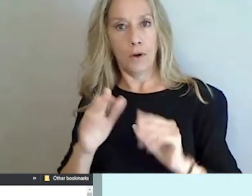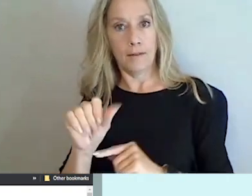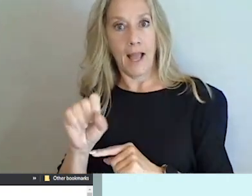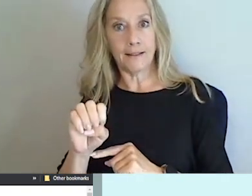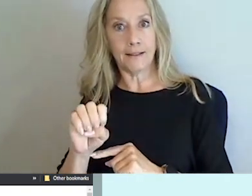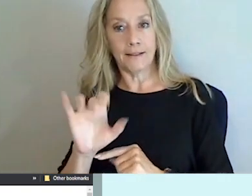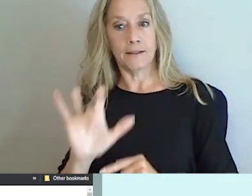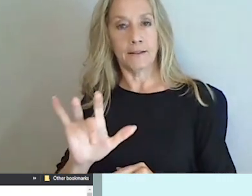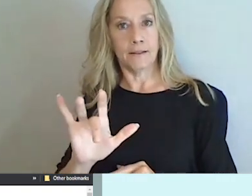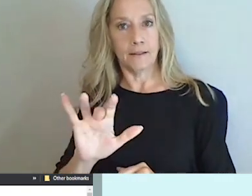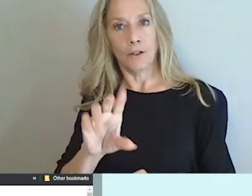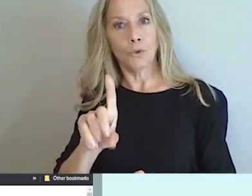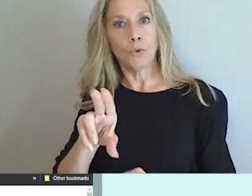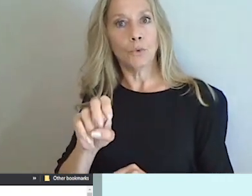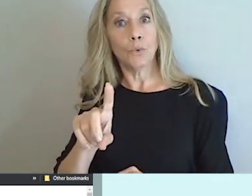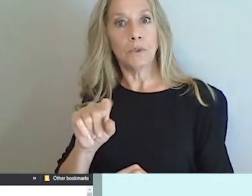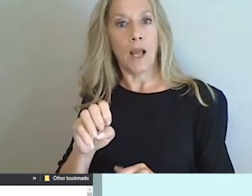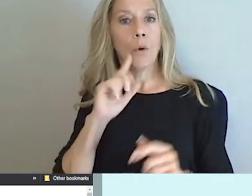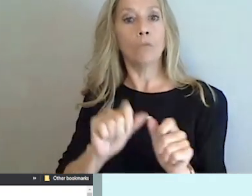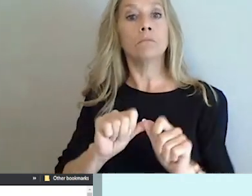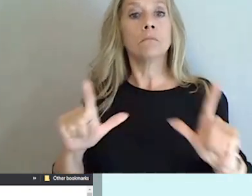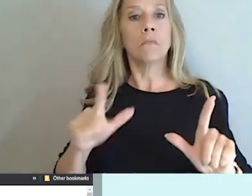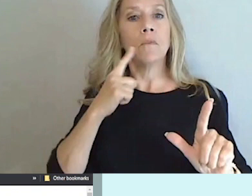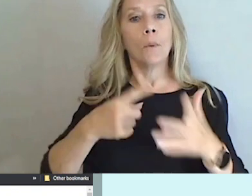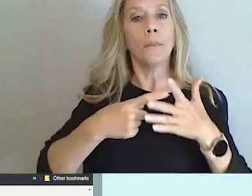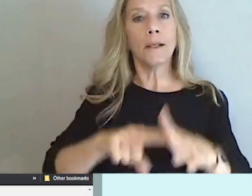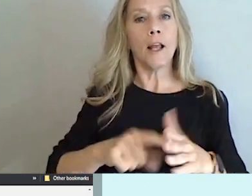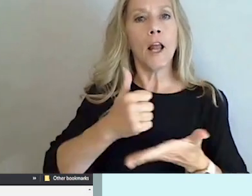This will bring you to the Before You Begin section and Helpful Tips